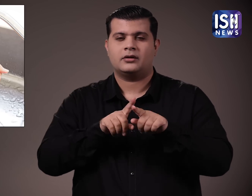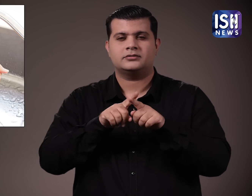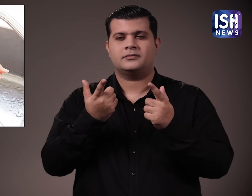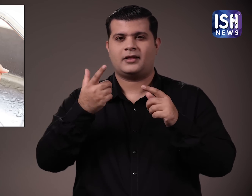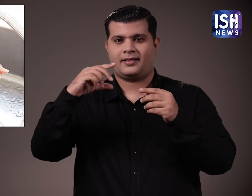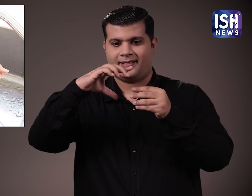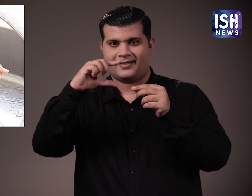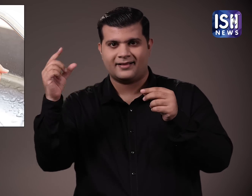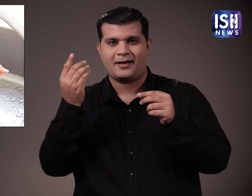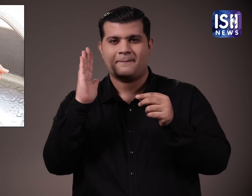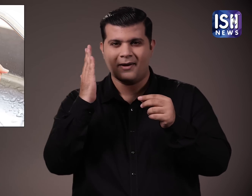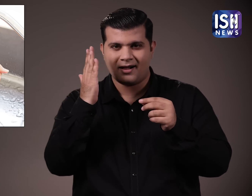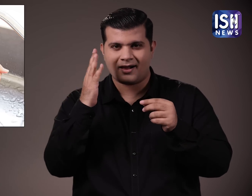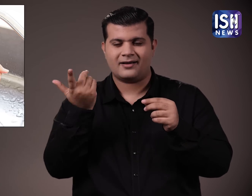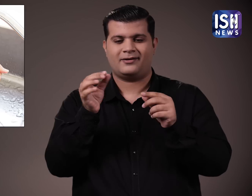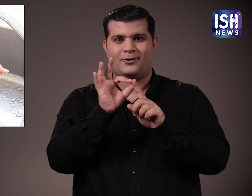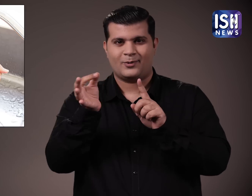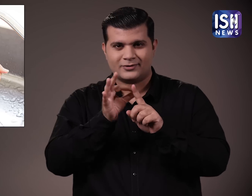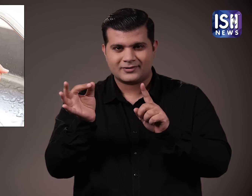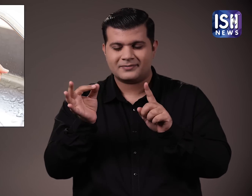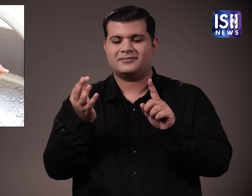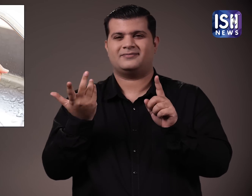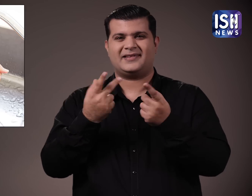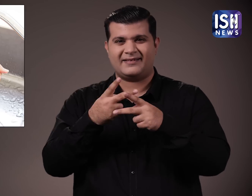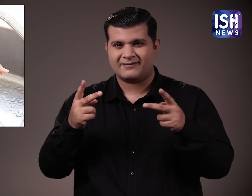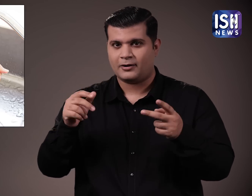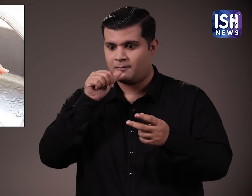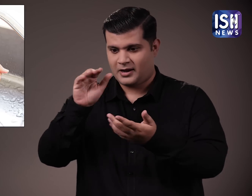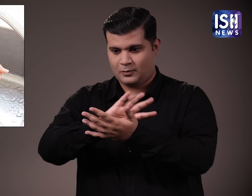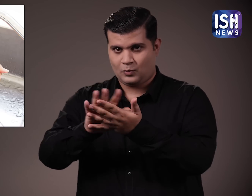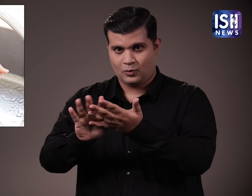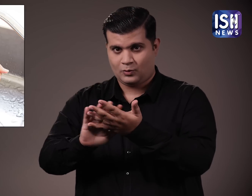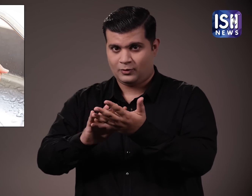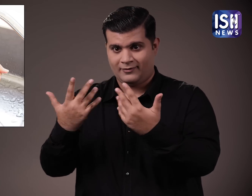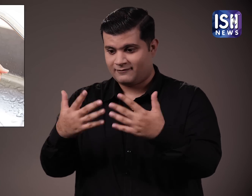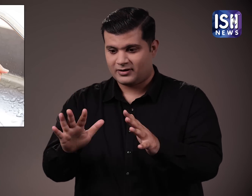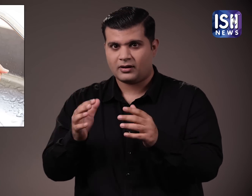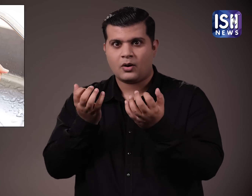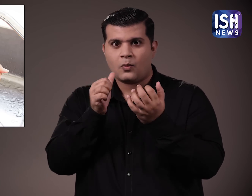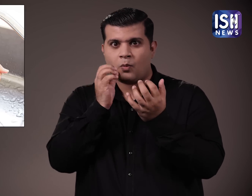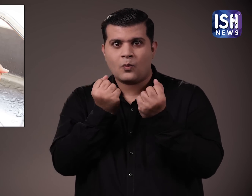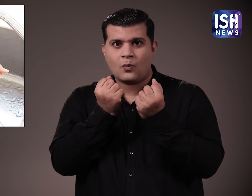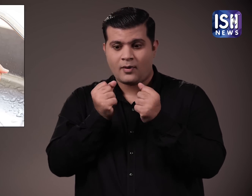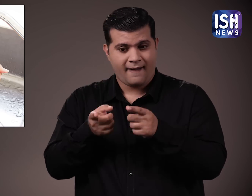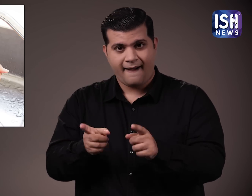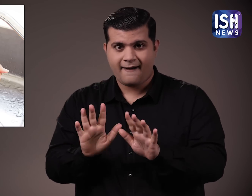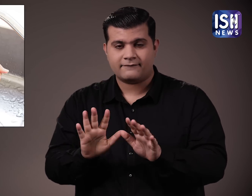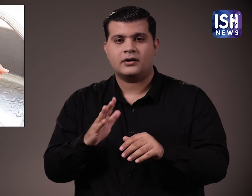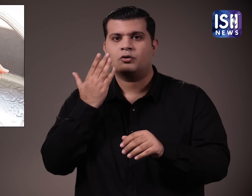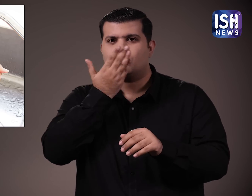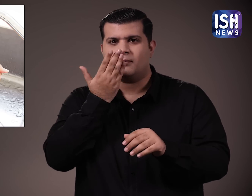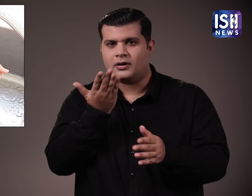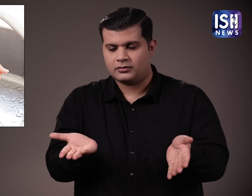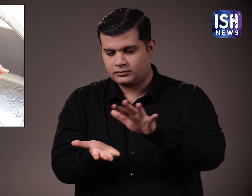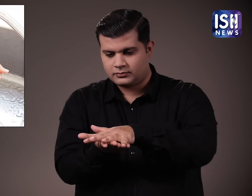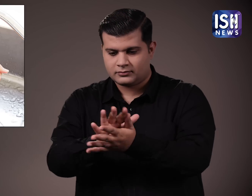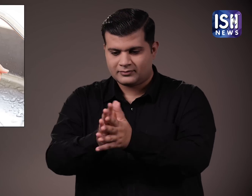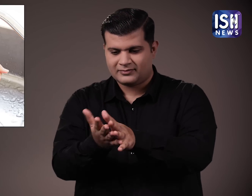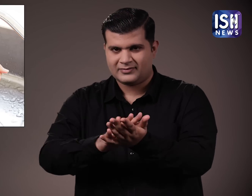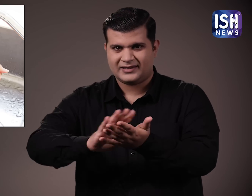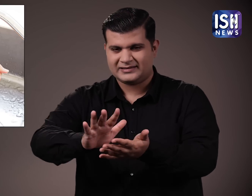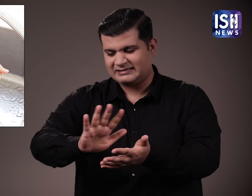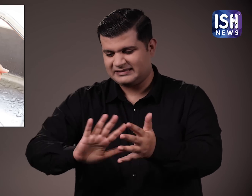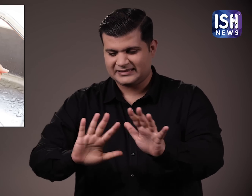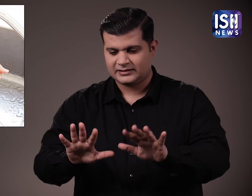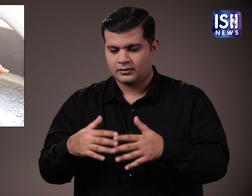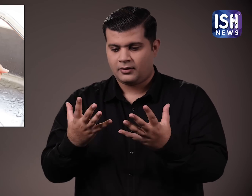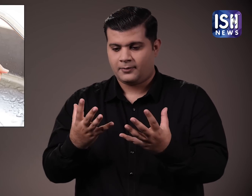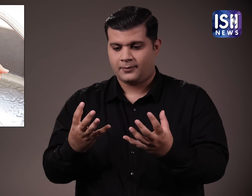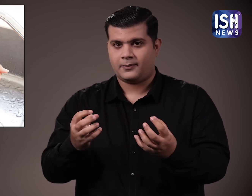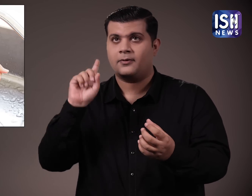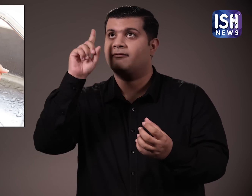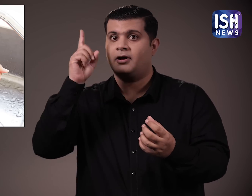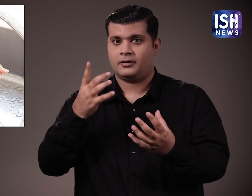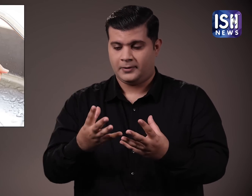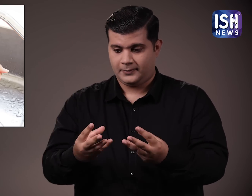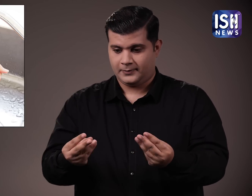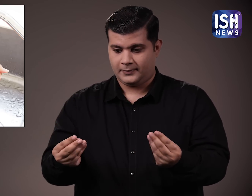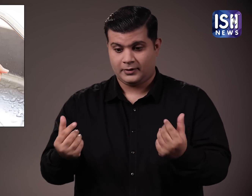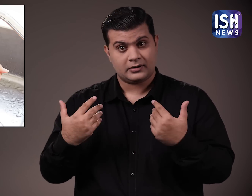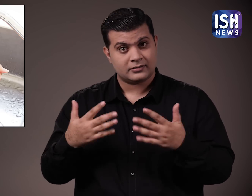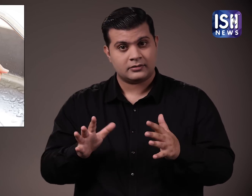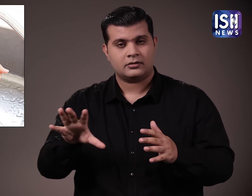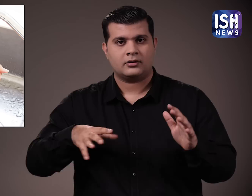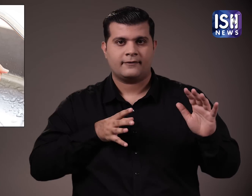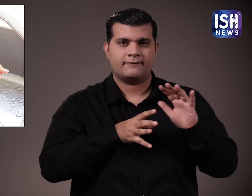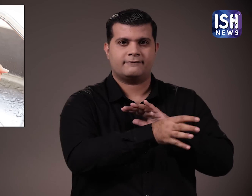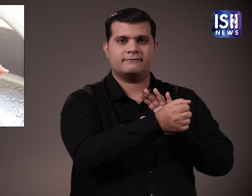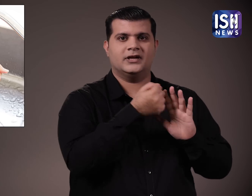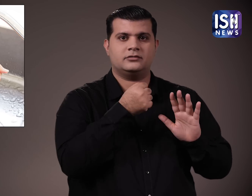After washing vegetables like spinach, corriander, etc. dry them with a cloth and then store in the fridge.